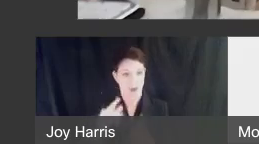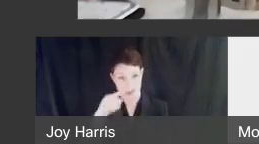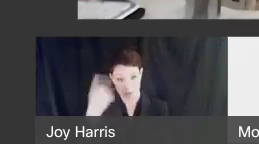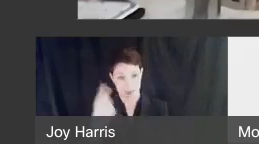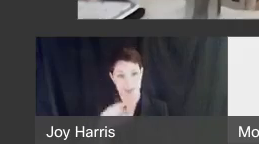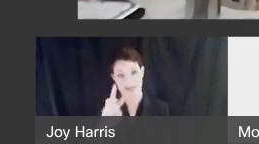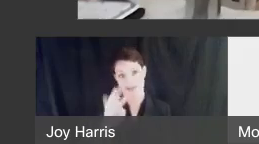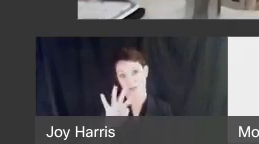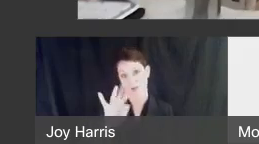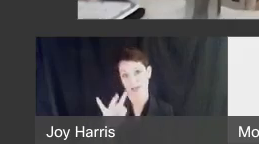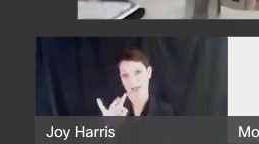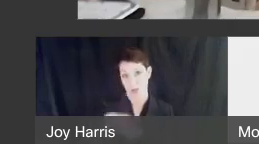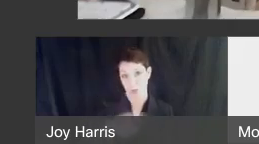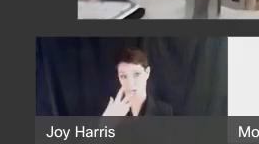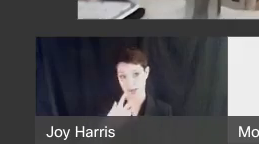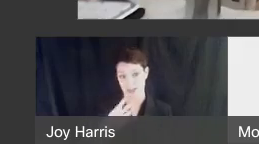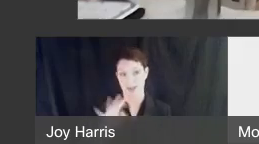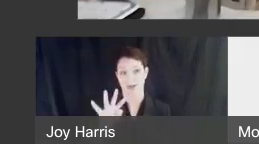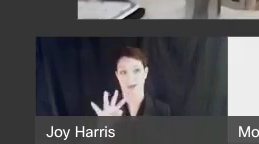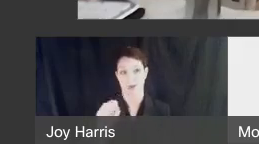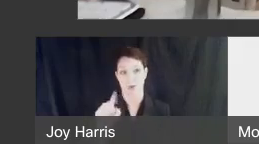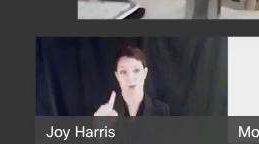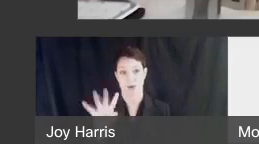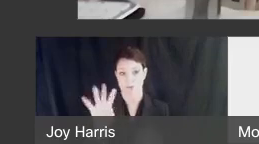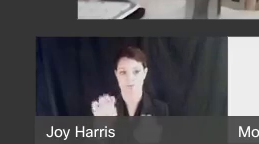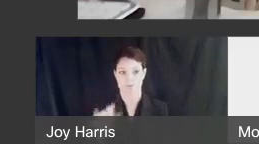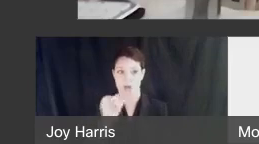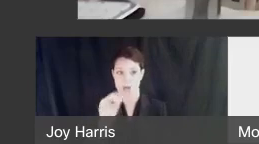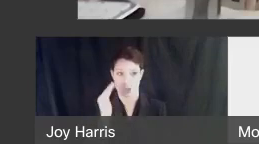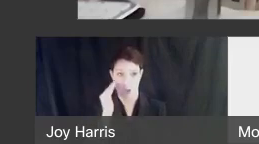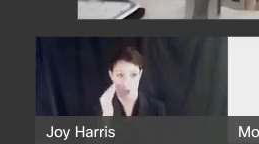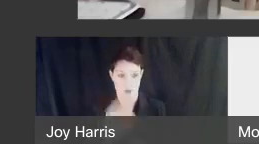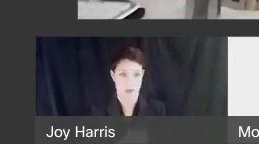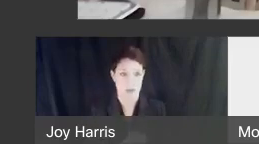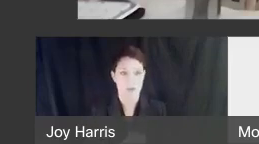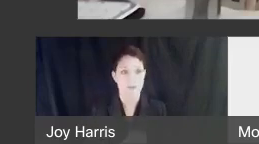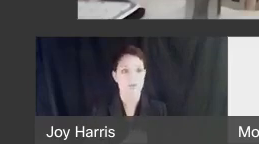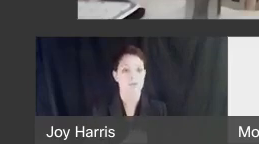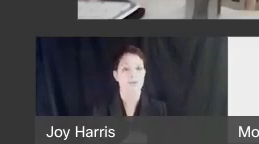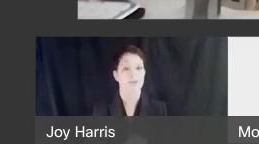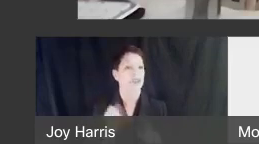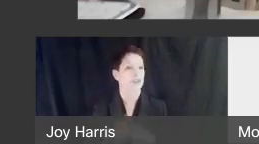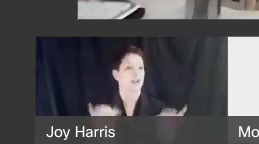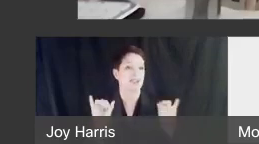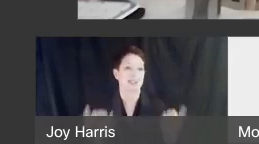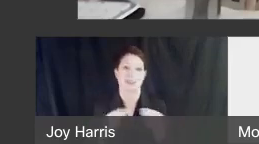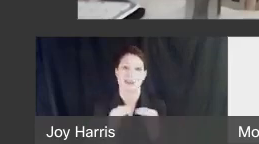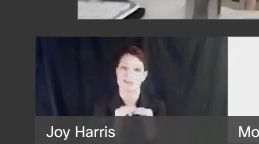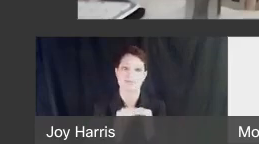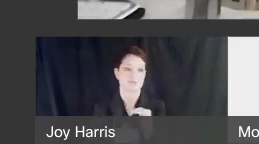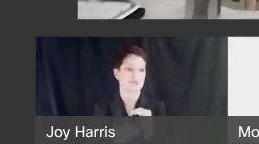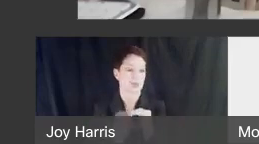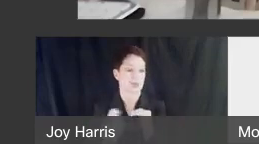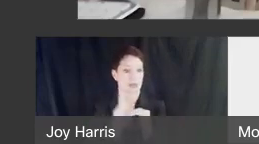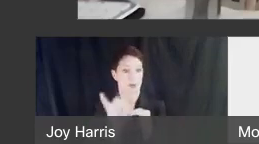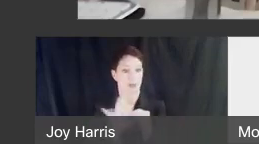and 401 unknown. Situation remains stable at the Montgomery County Correctional Facility.